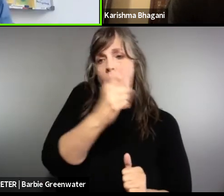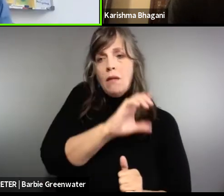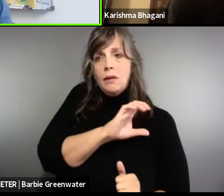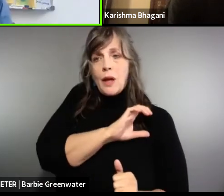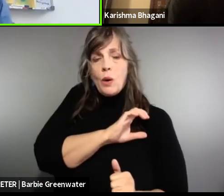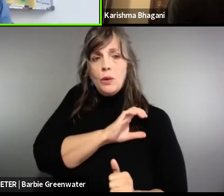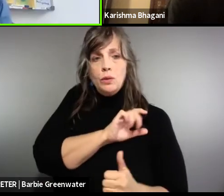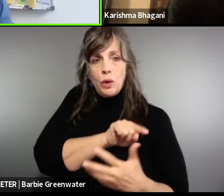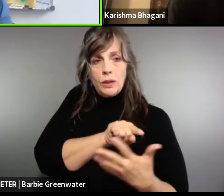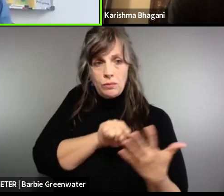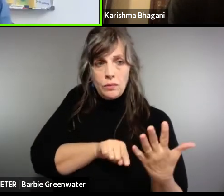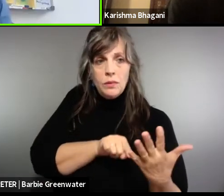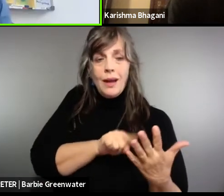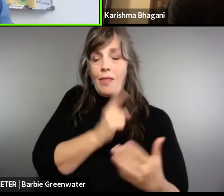the black character in the play died